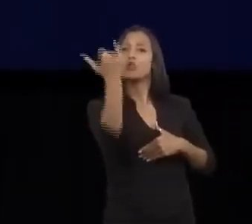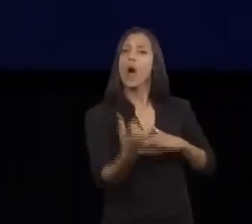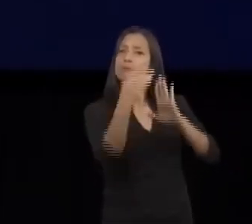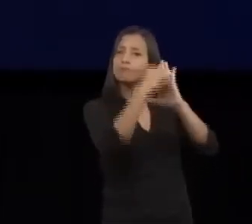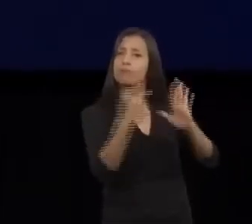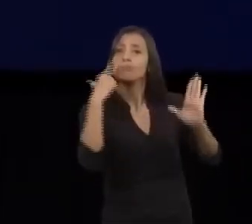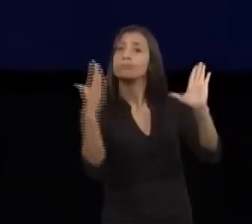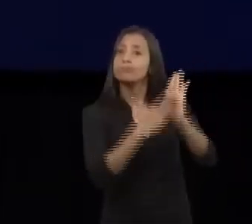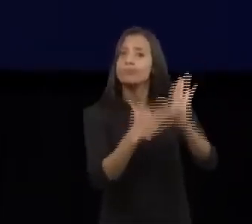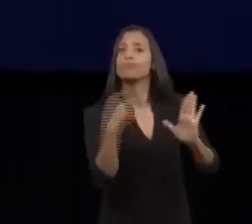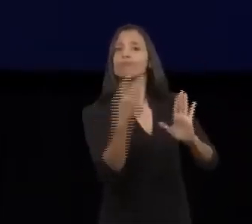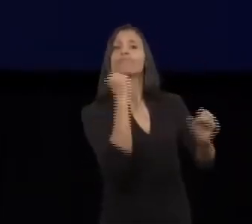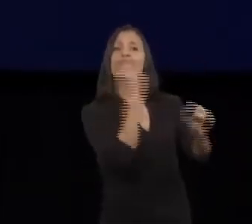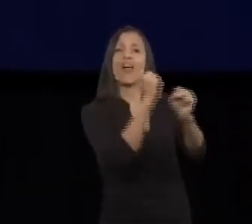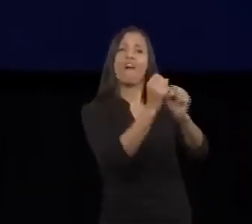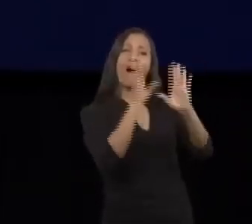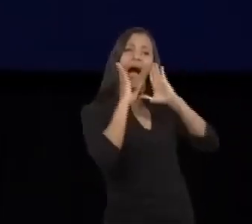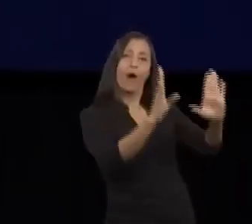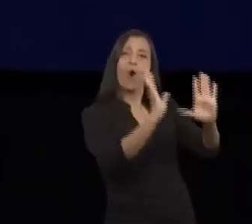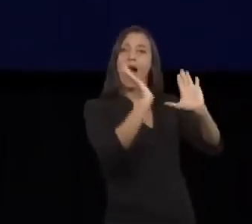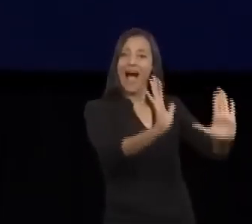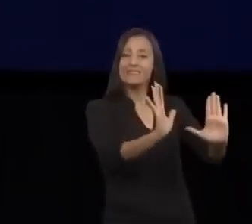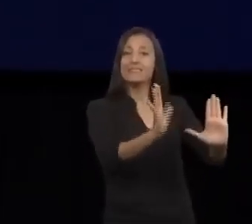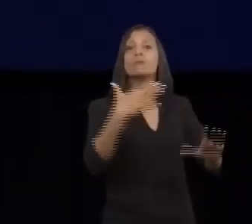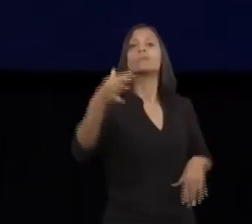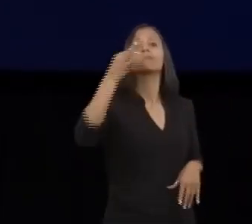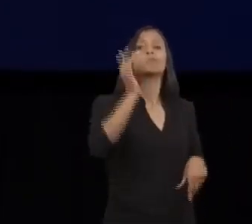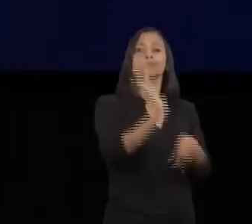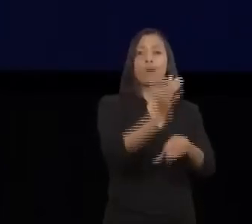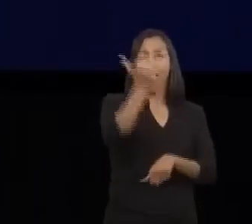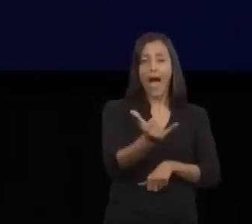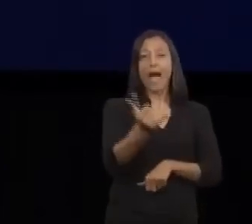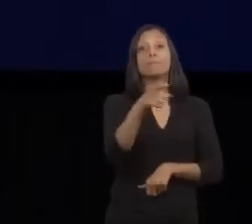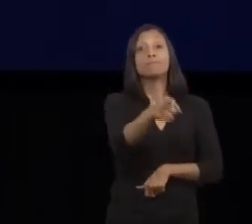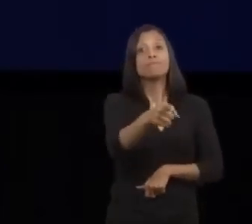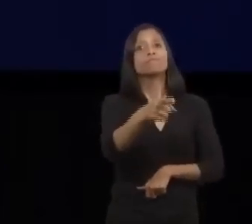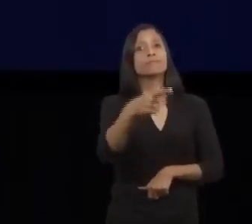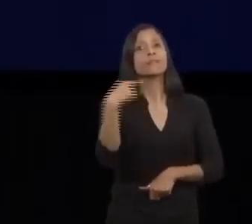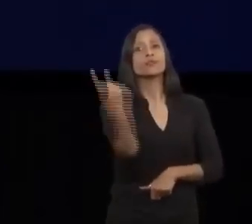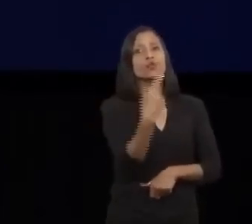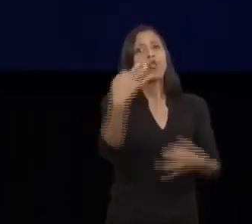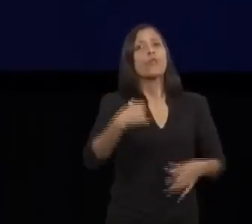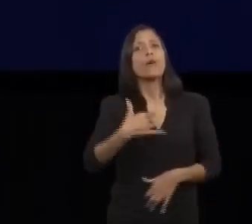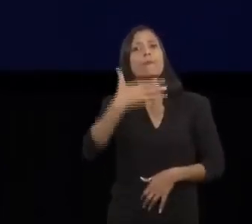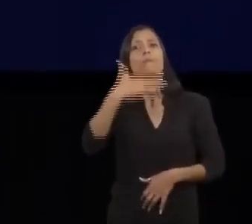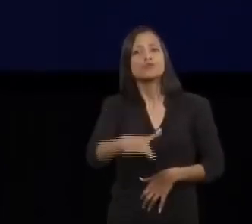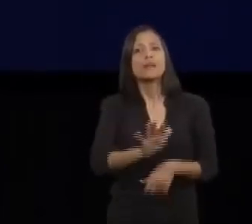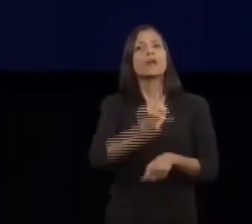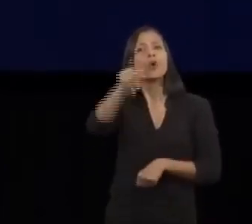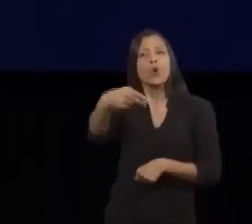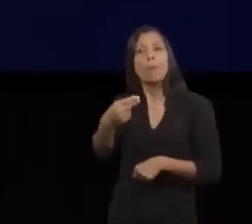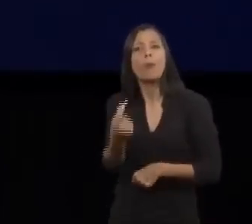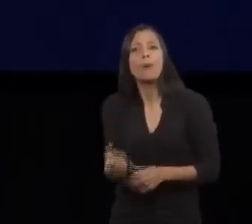and in that sense it is vital and important to understand the origin of money.